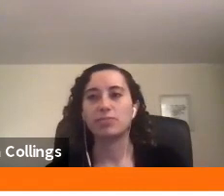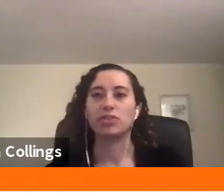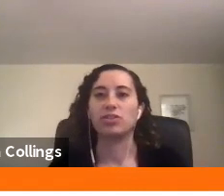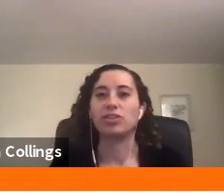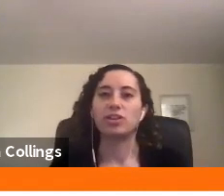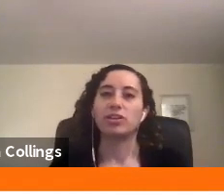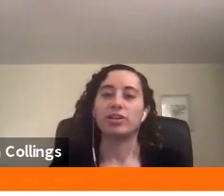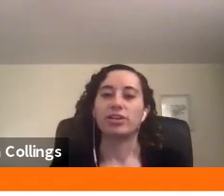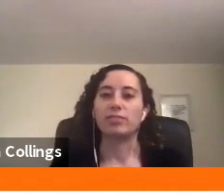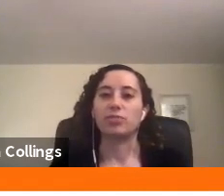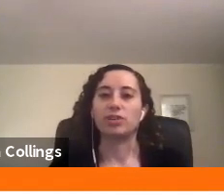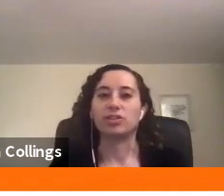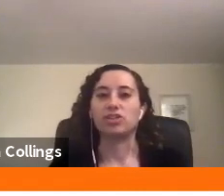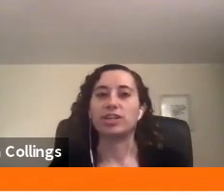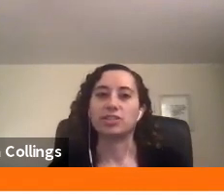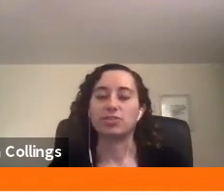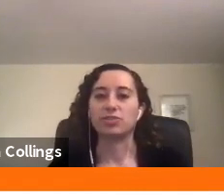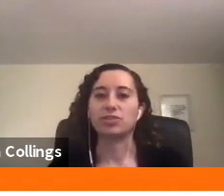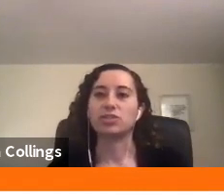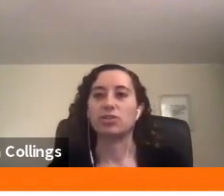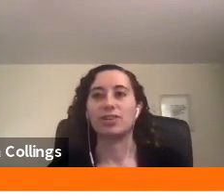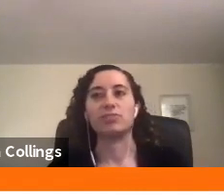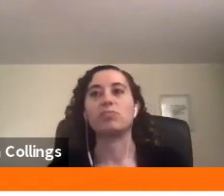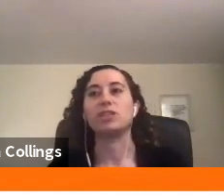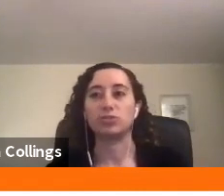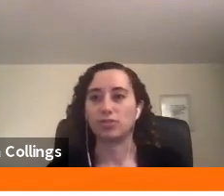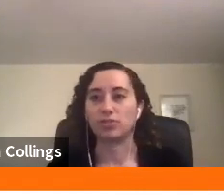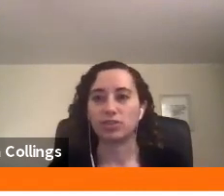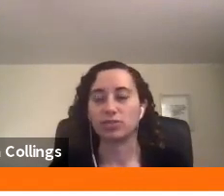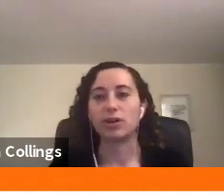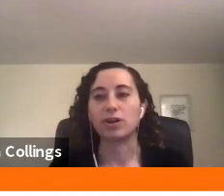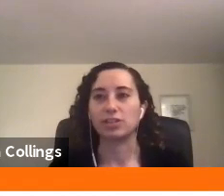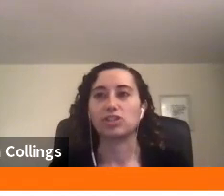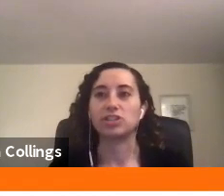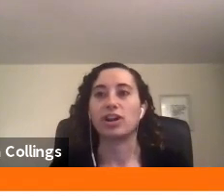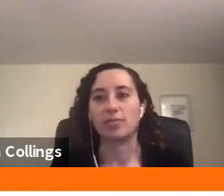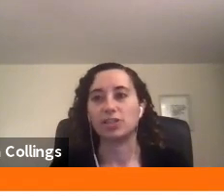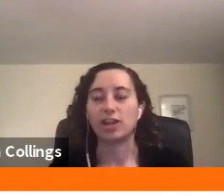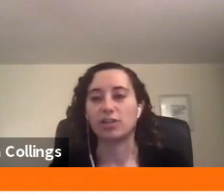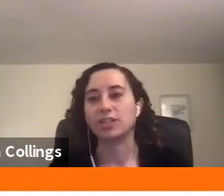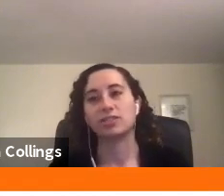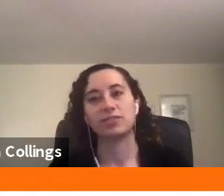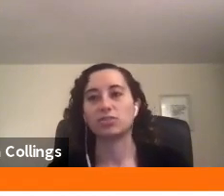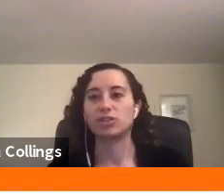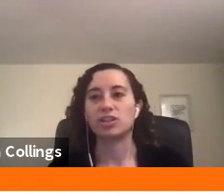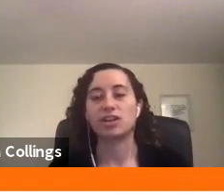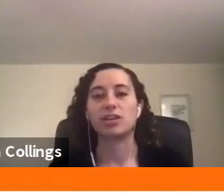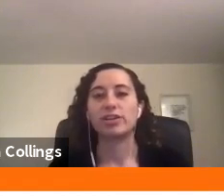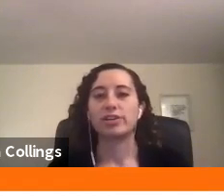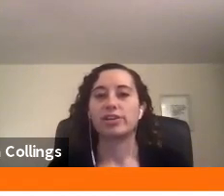see here, there is not a lot of studies on like nonbinary people, or